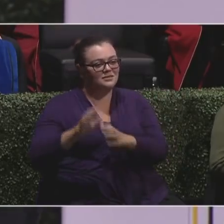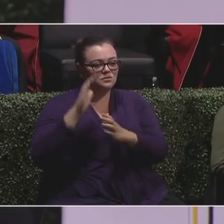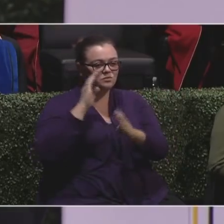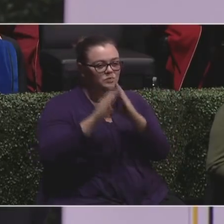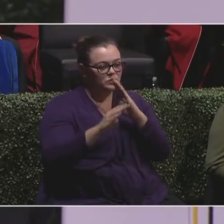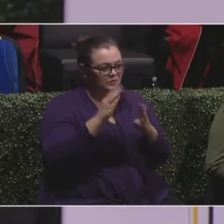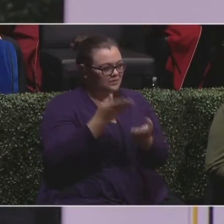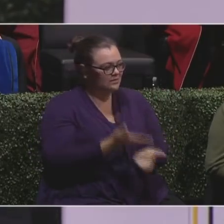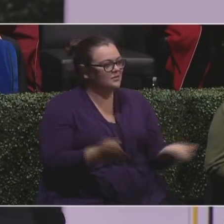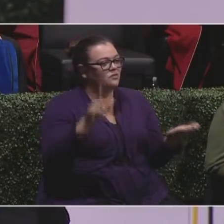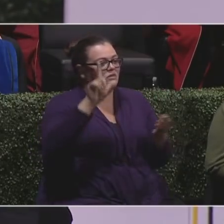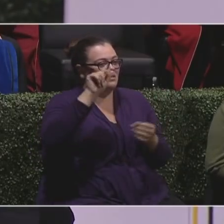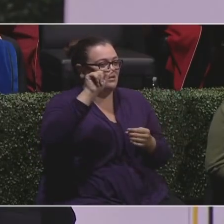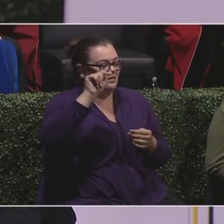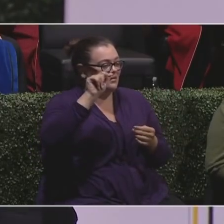BASED ON SOCIAL JUSTICE, BASED ON